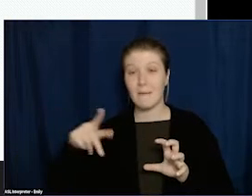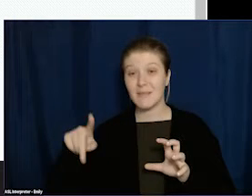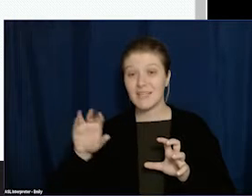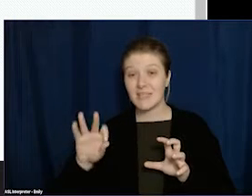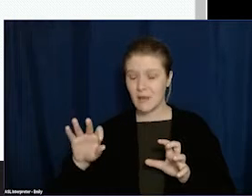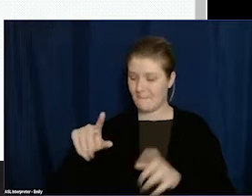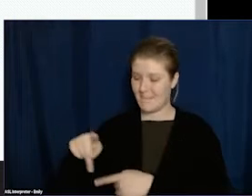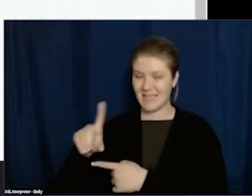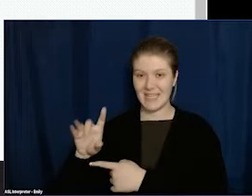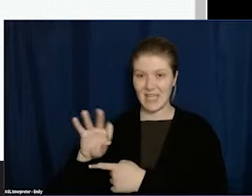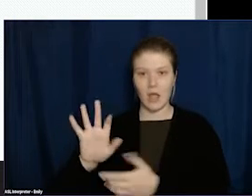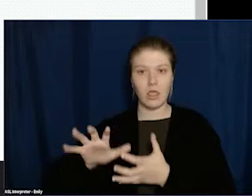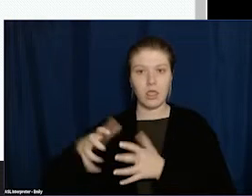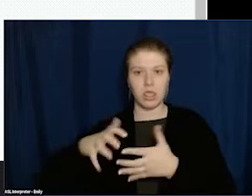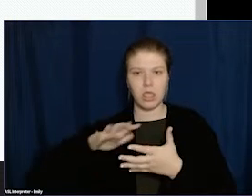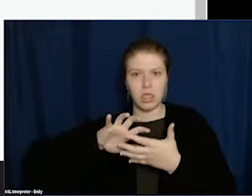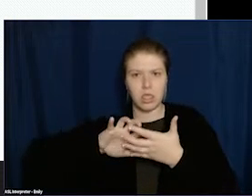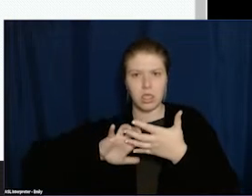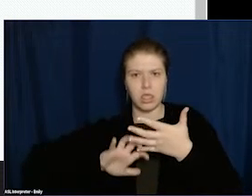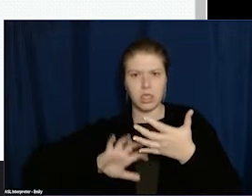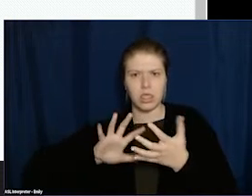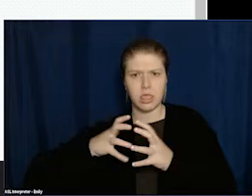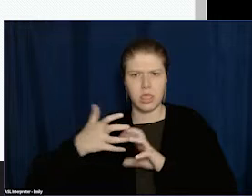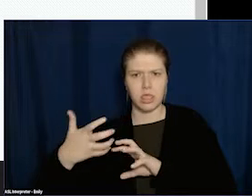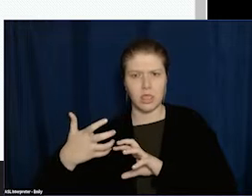that document is an NSF-approved format.